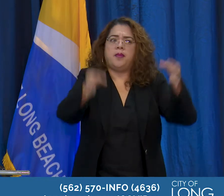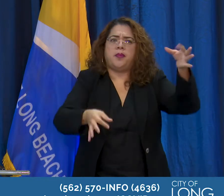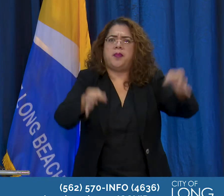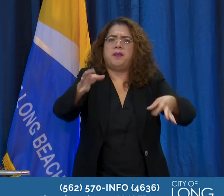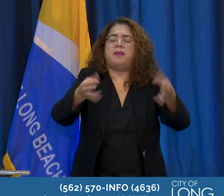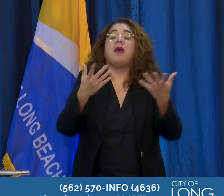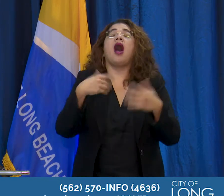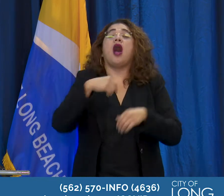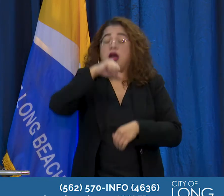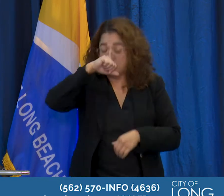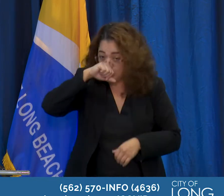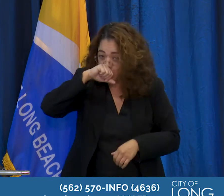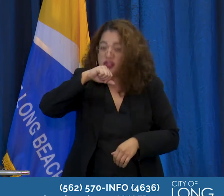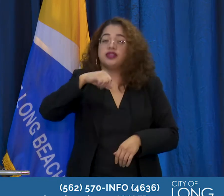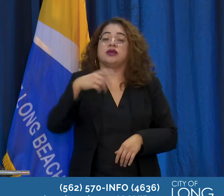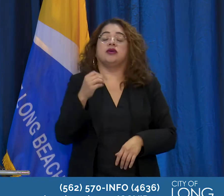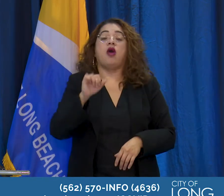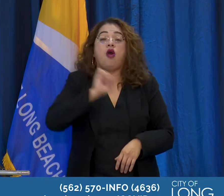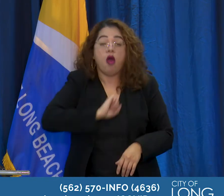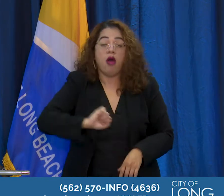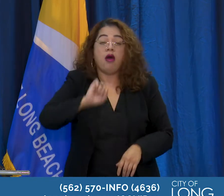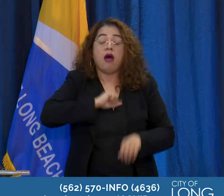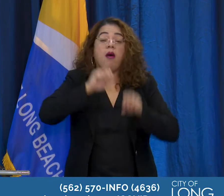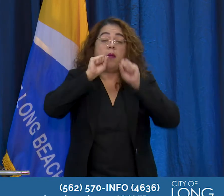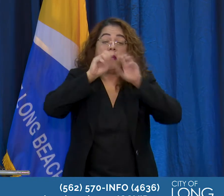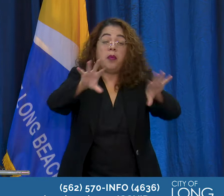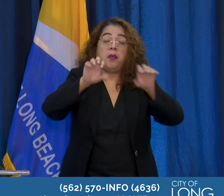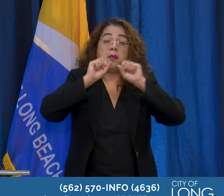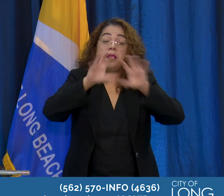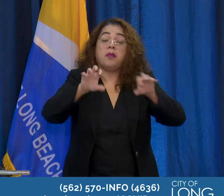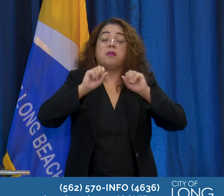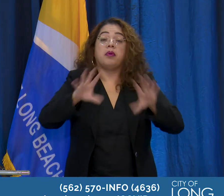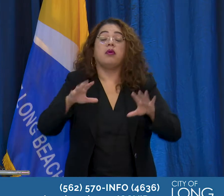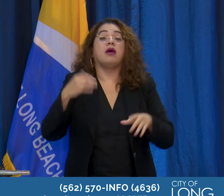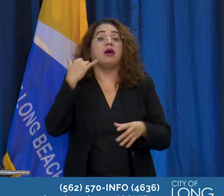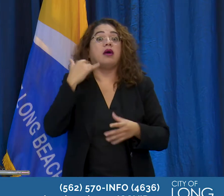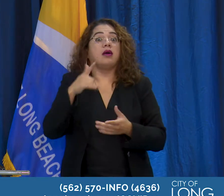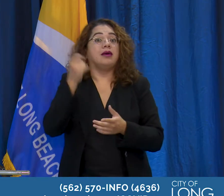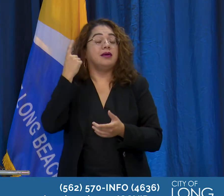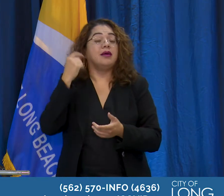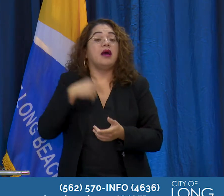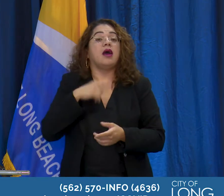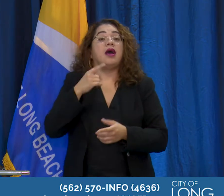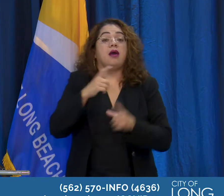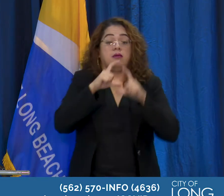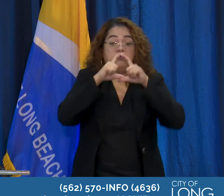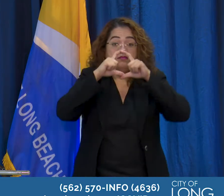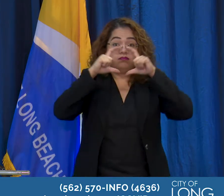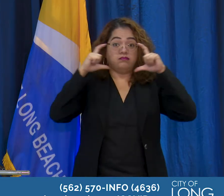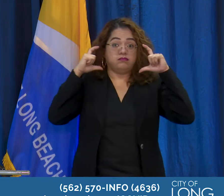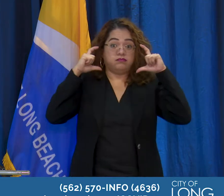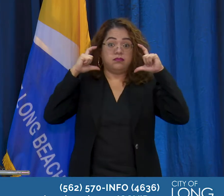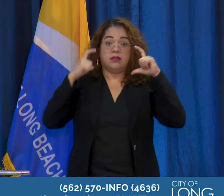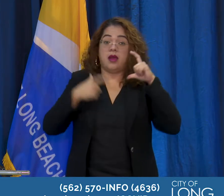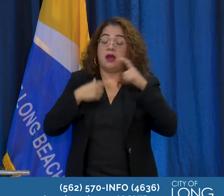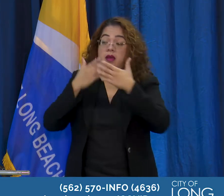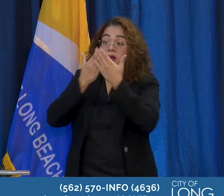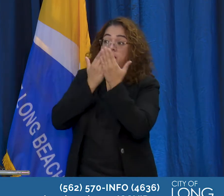But new research shows that wearing a face covering may actually decrease viral exposure between contacts.